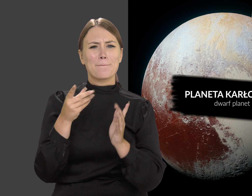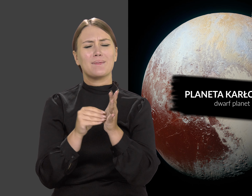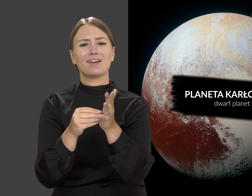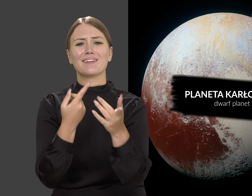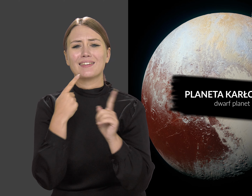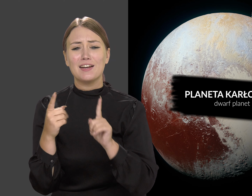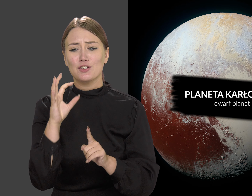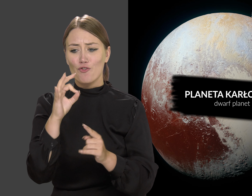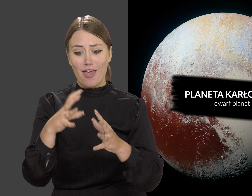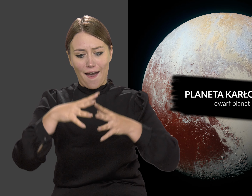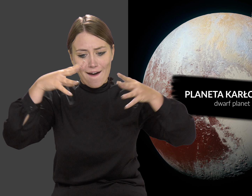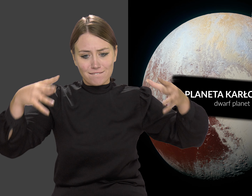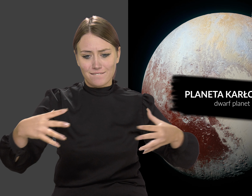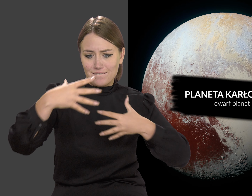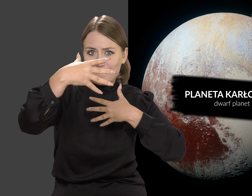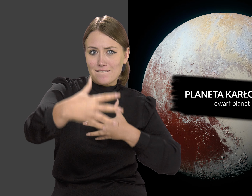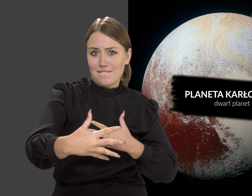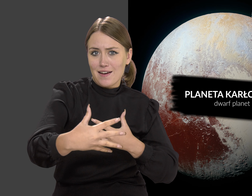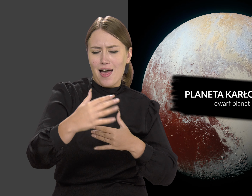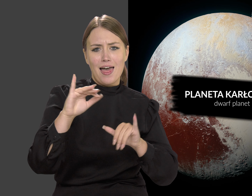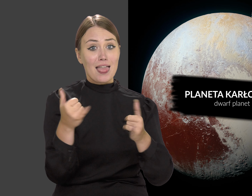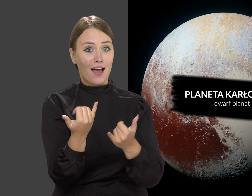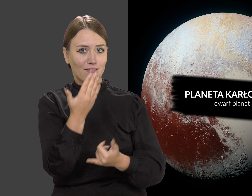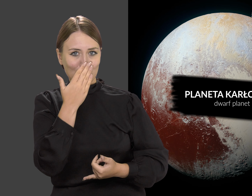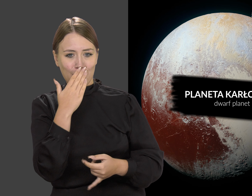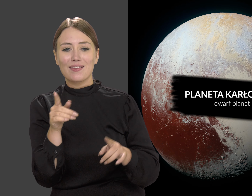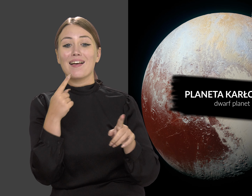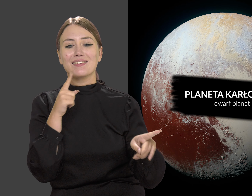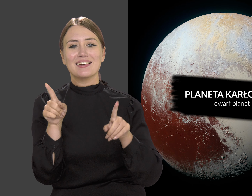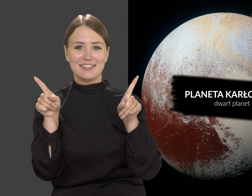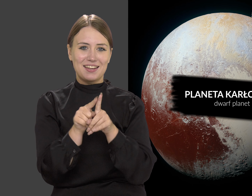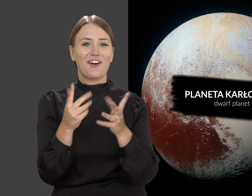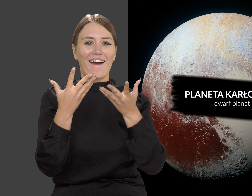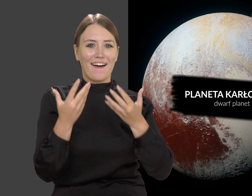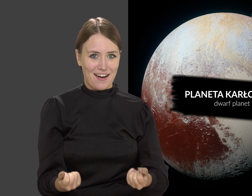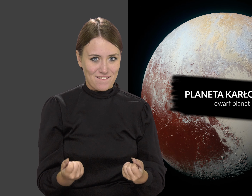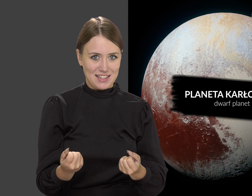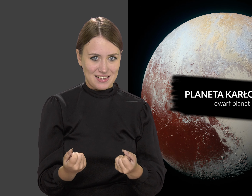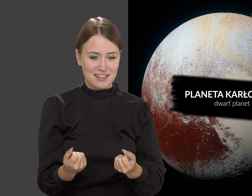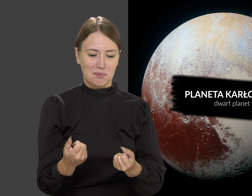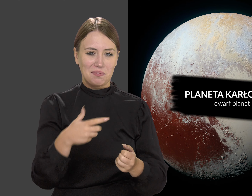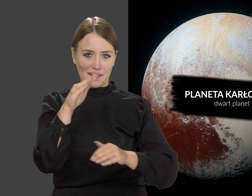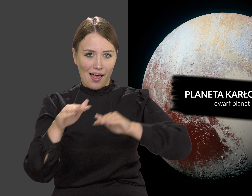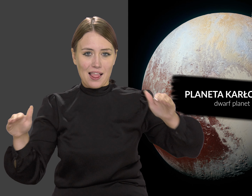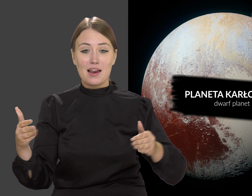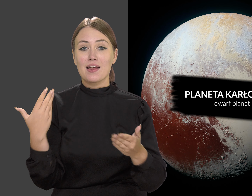In practice, this results from its size, and therefore its gravity.